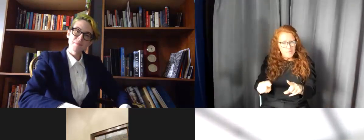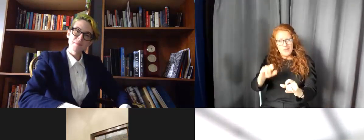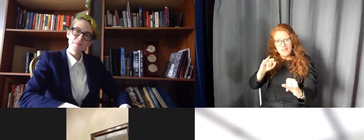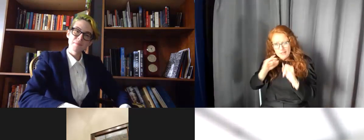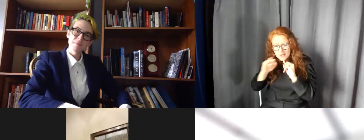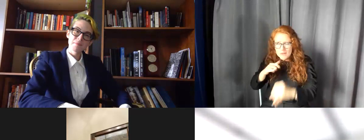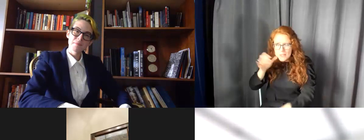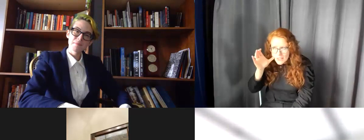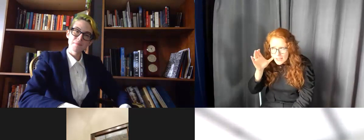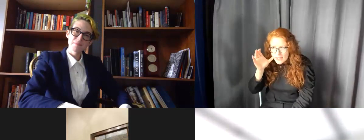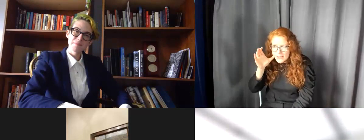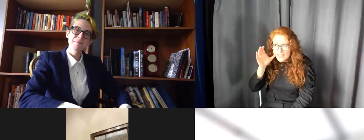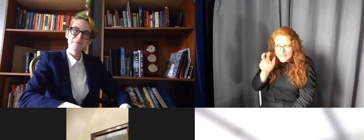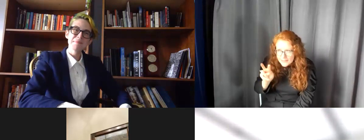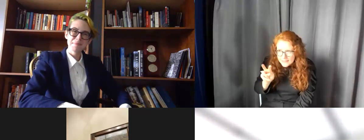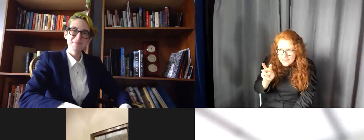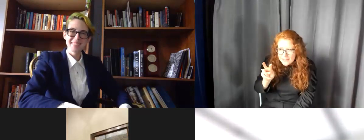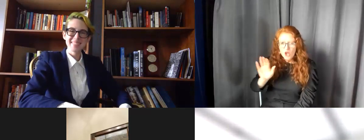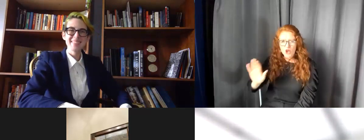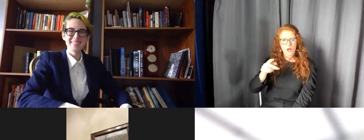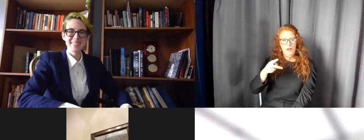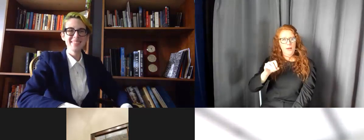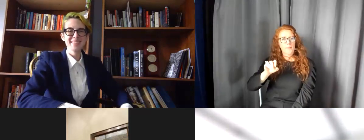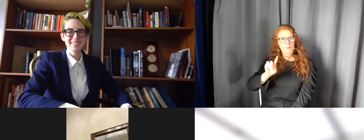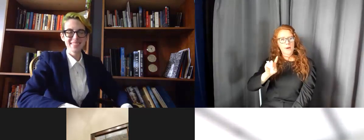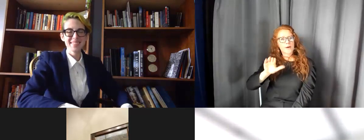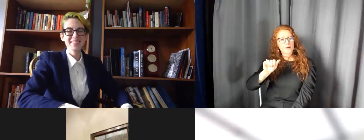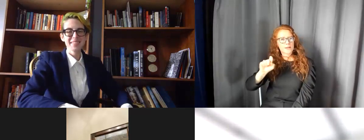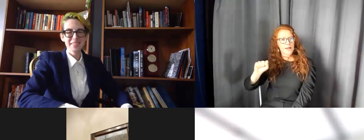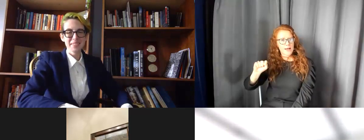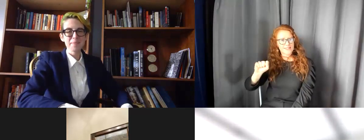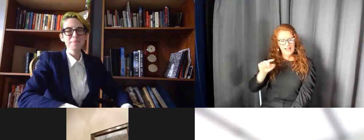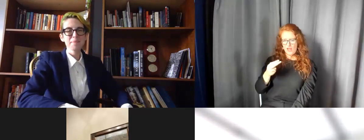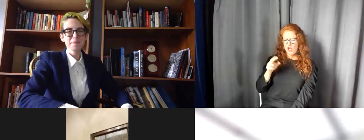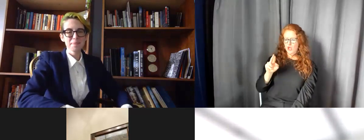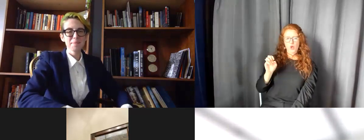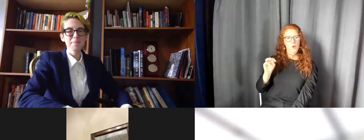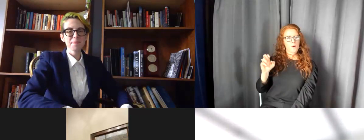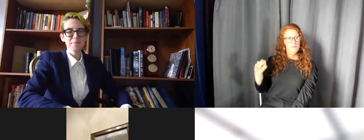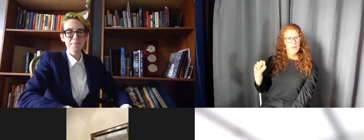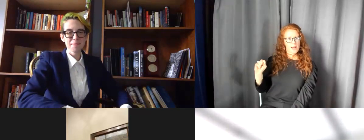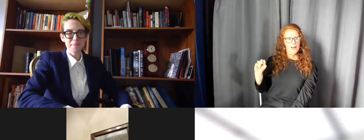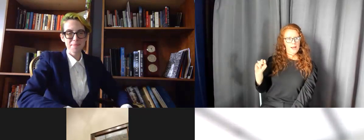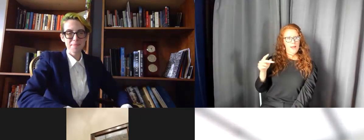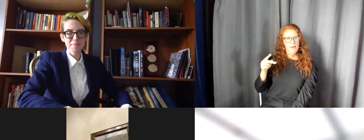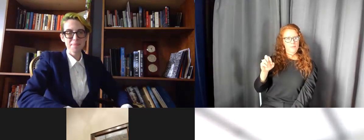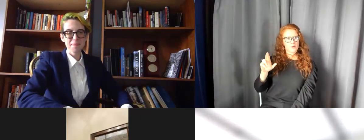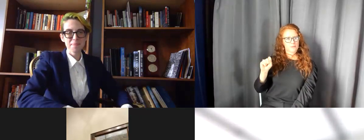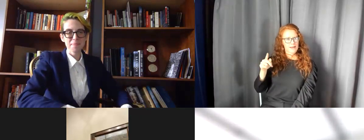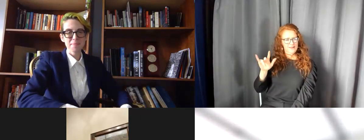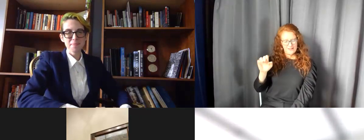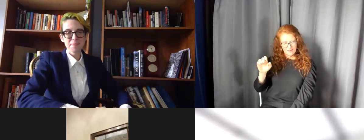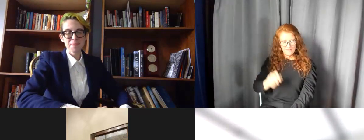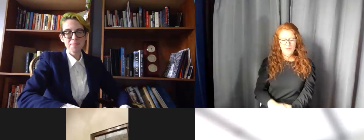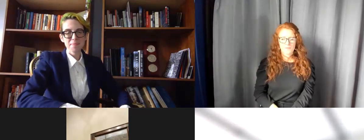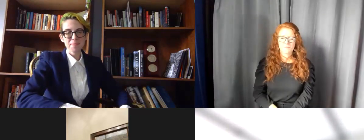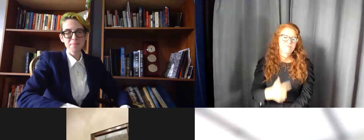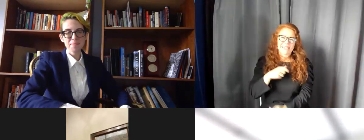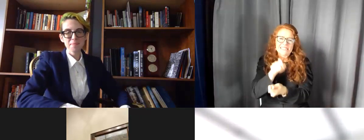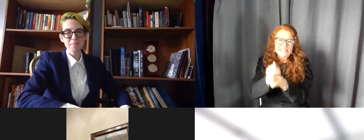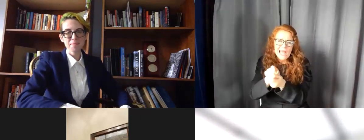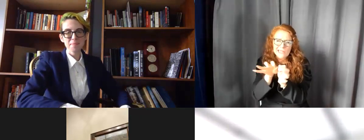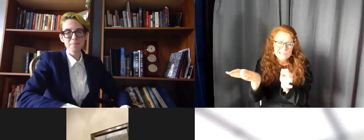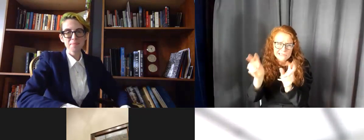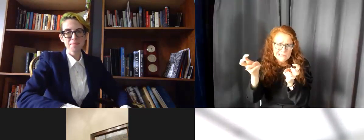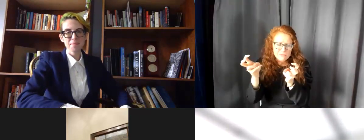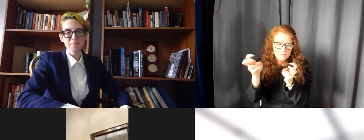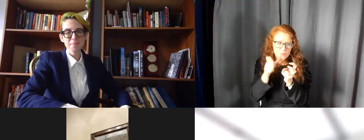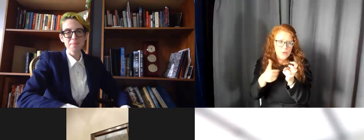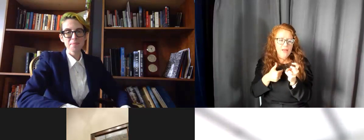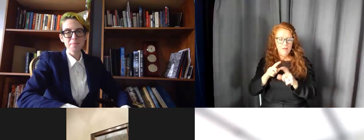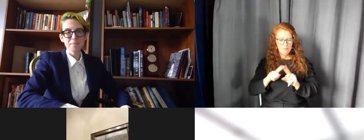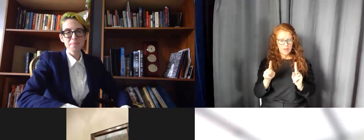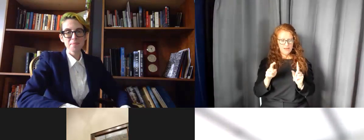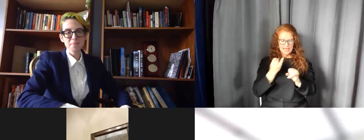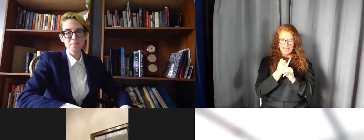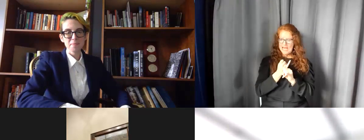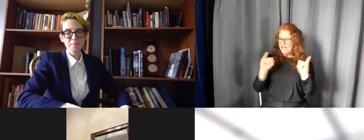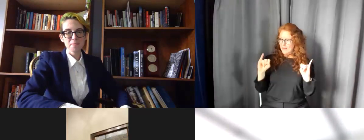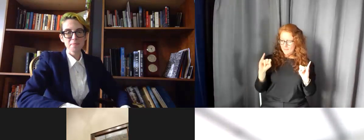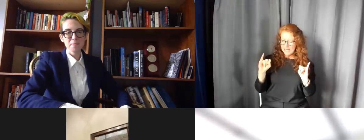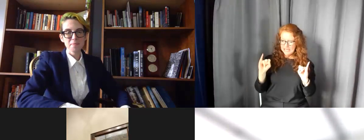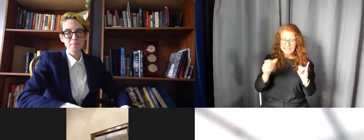Jordan Radford: even her podcast, the human perspective, she She talks about this a lot, and I don't know the exact, but roughly it's the idea that Independence Isn't doing something by yourself.